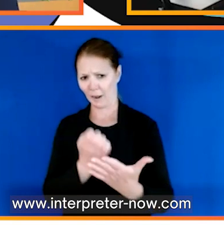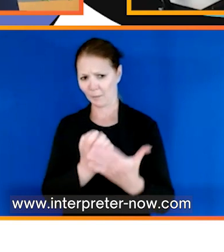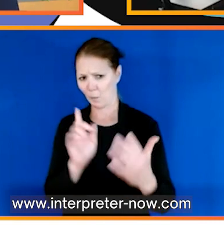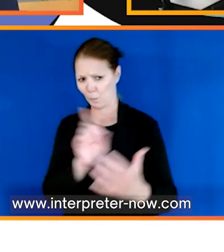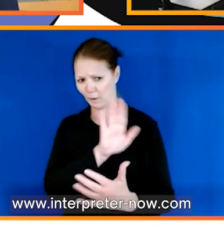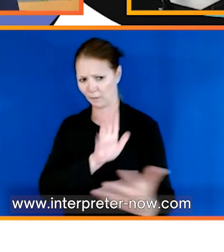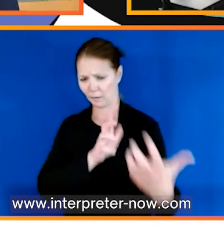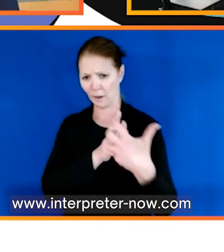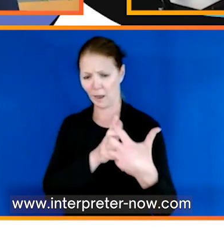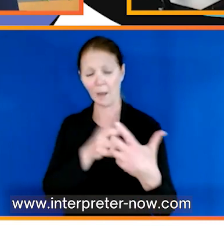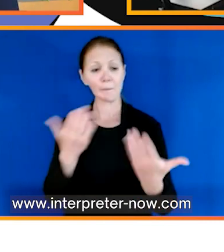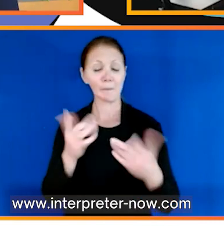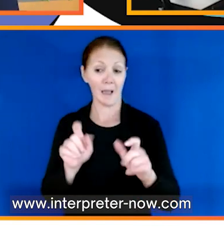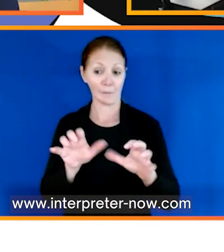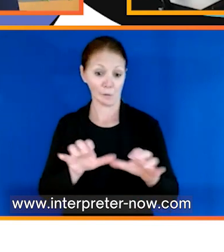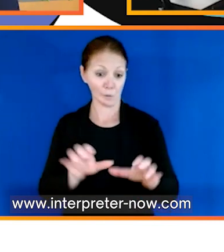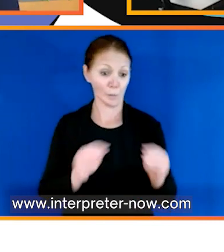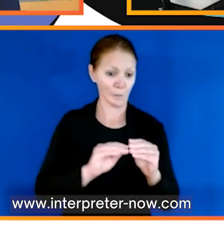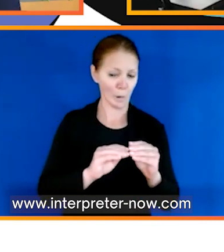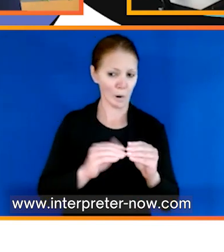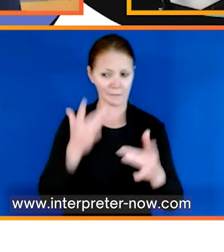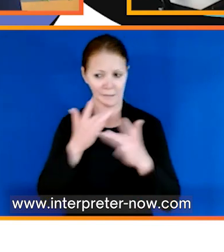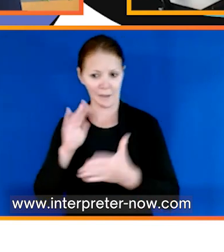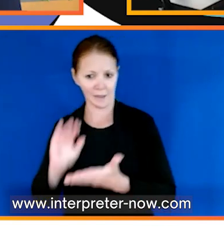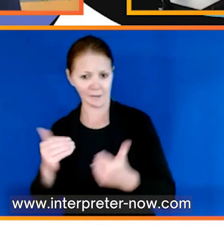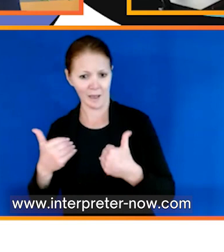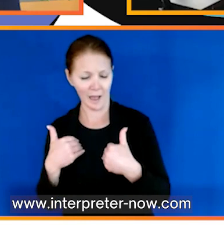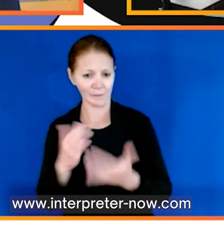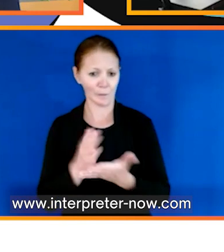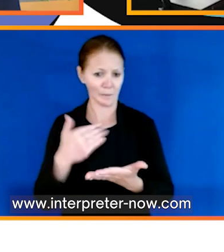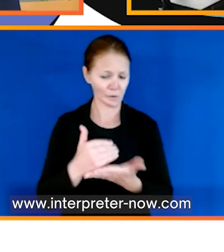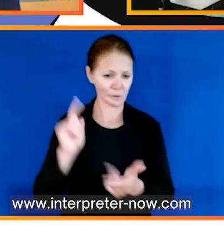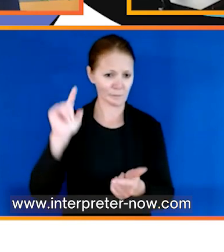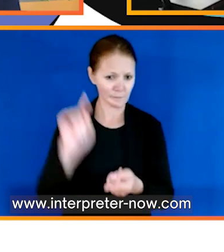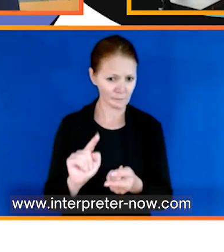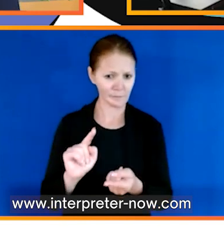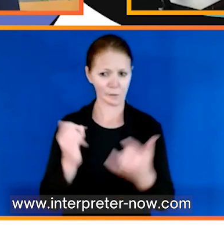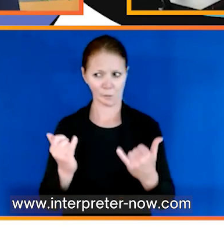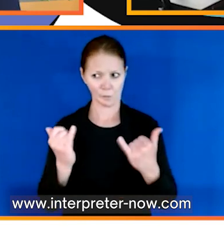where organizations are in the current economy, and perhaps having to do more with less when